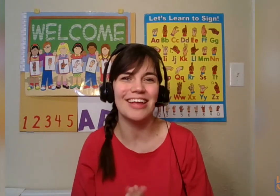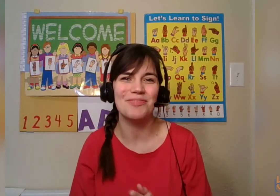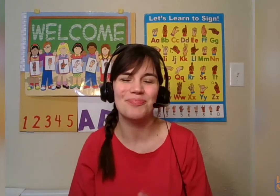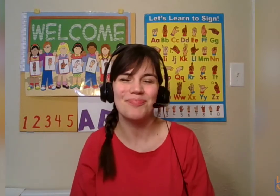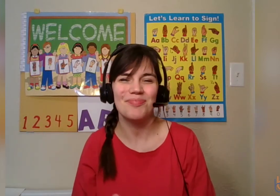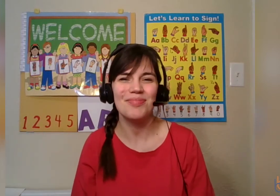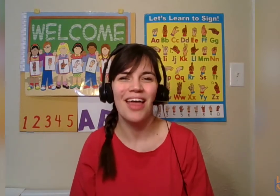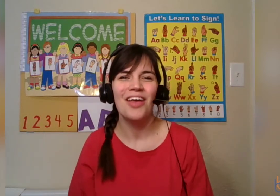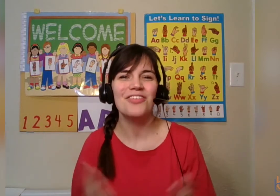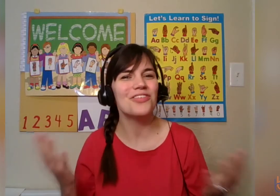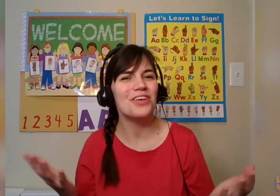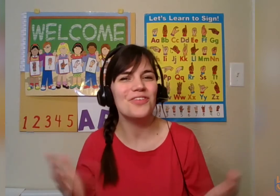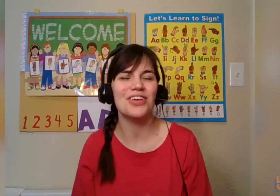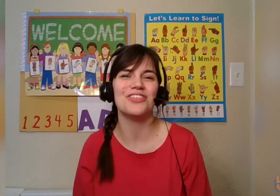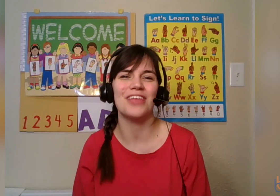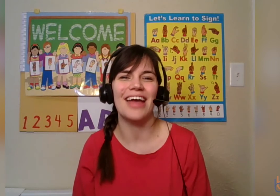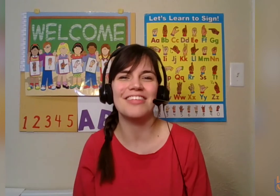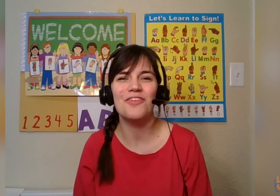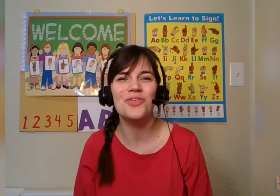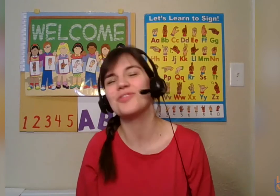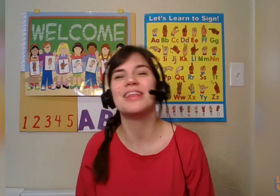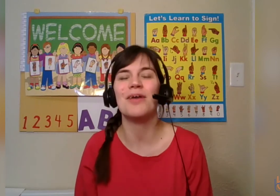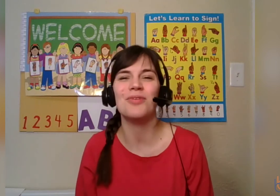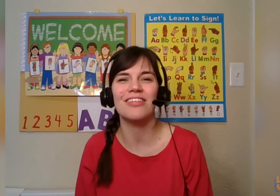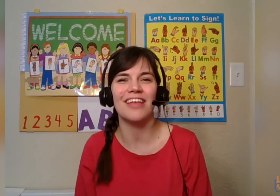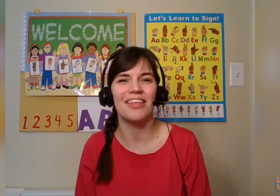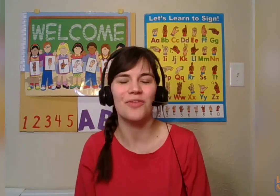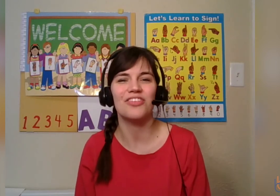it, so see if you can do that. See if you can read that book in sign language to